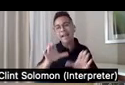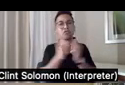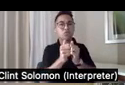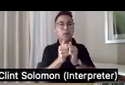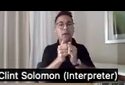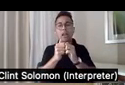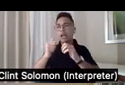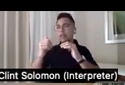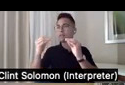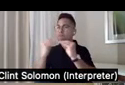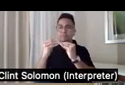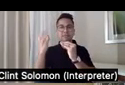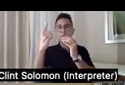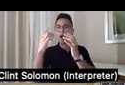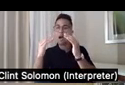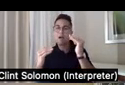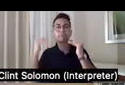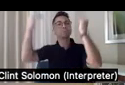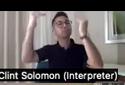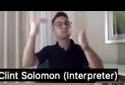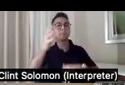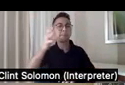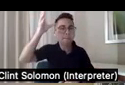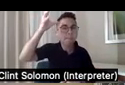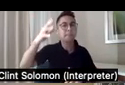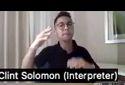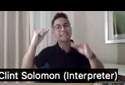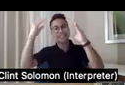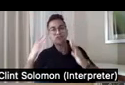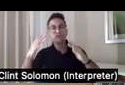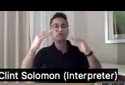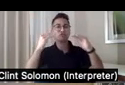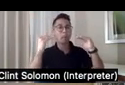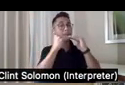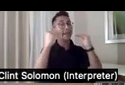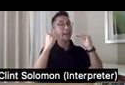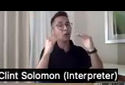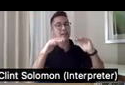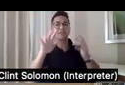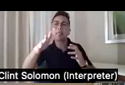parent a teacher a peer that's a little bit older maybe and then they'll have other experiences that